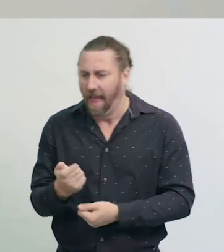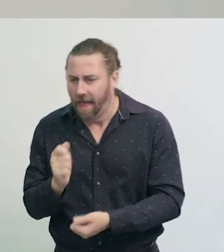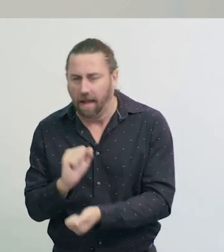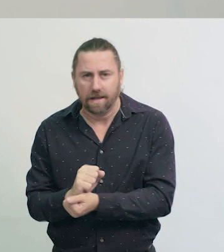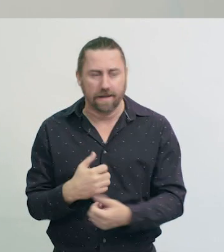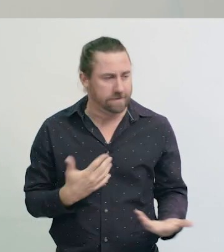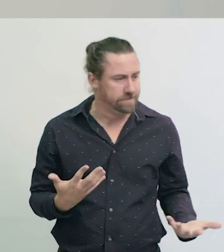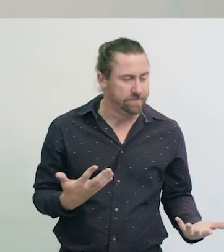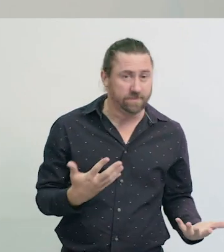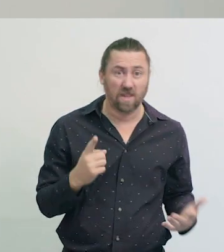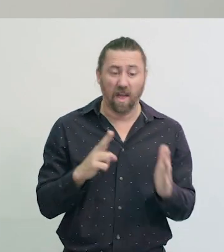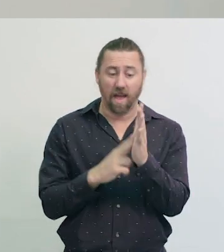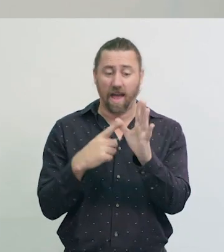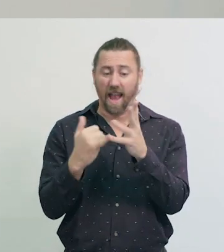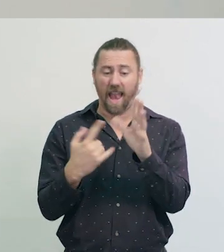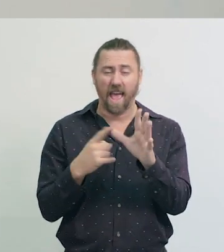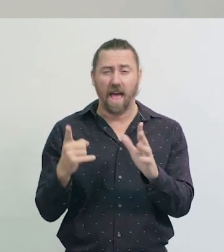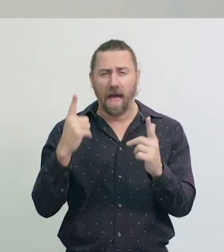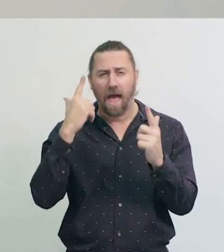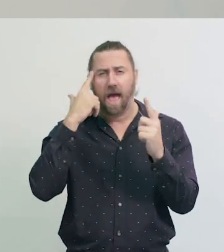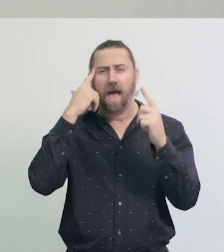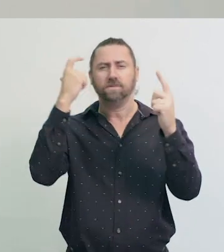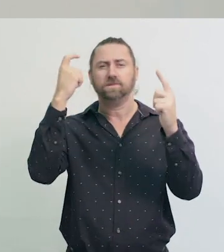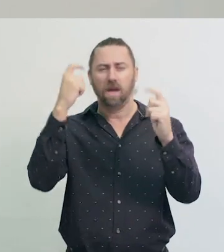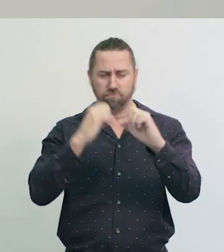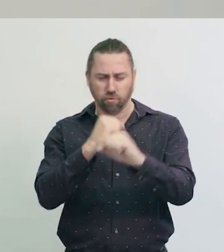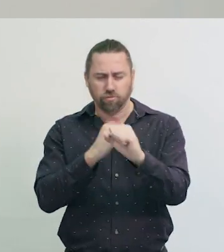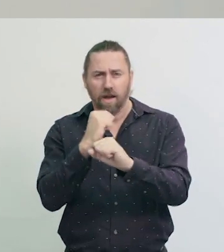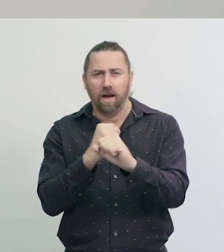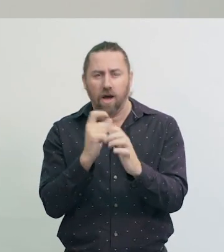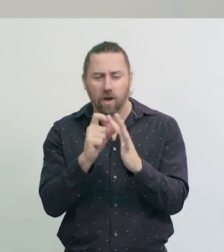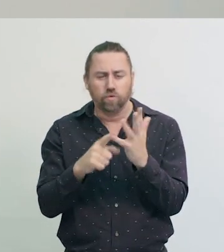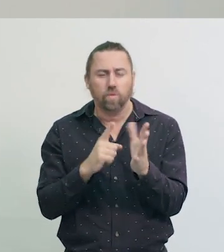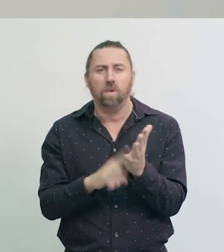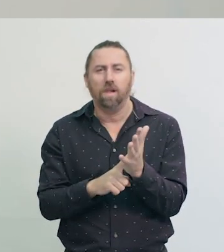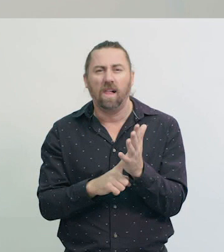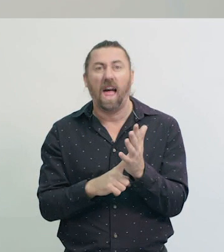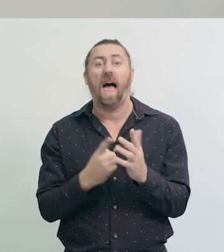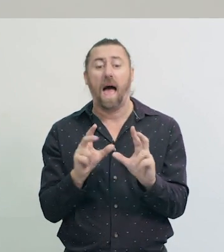Well, NASA invented powerful motor drills, with rechargeable long-life batteries.